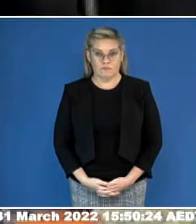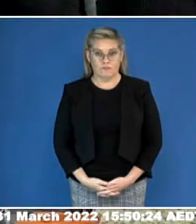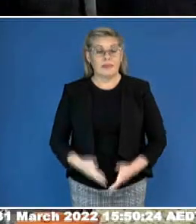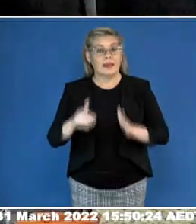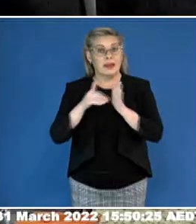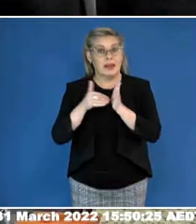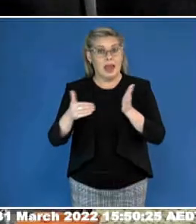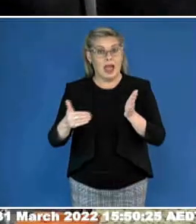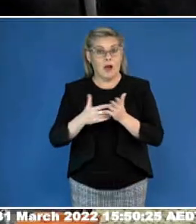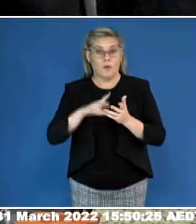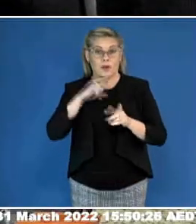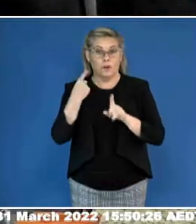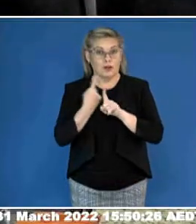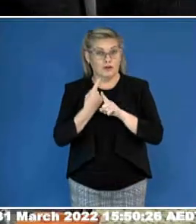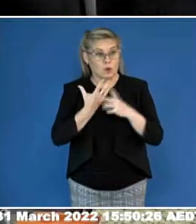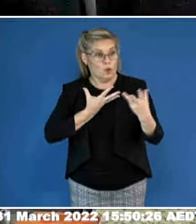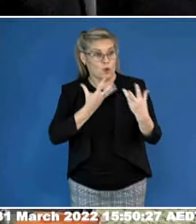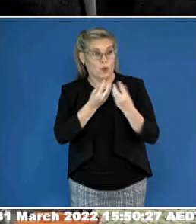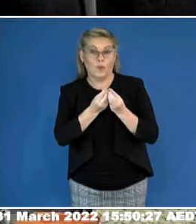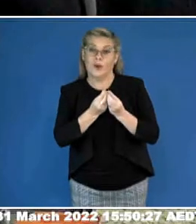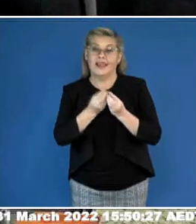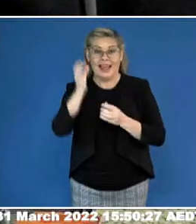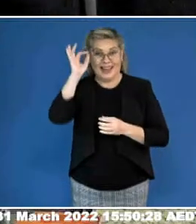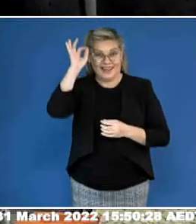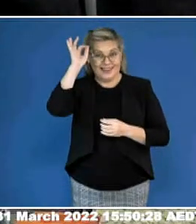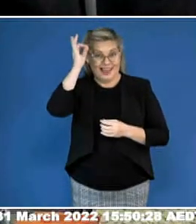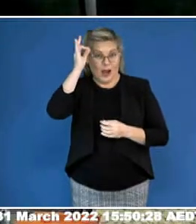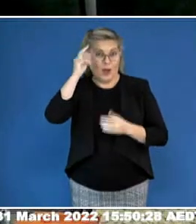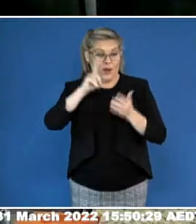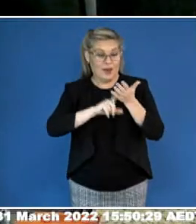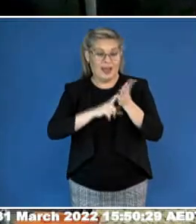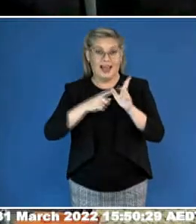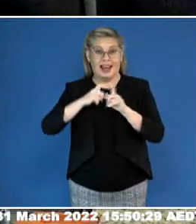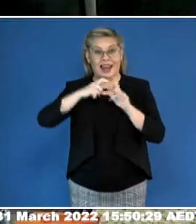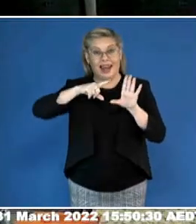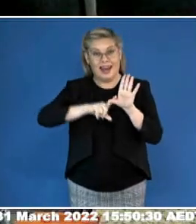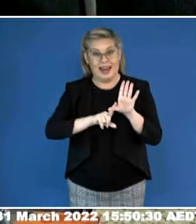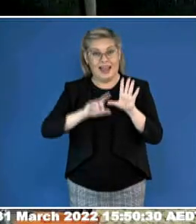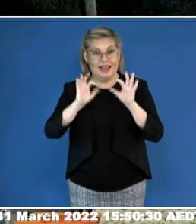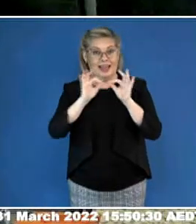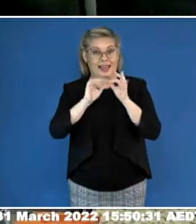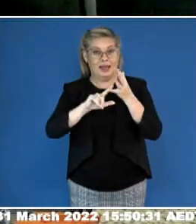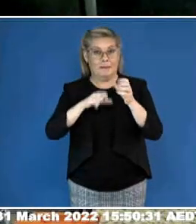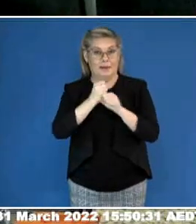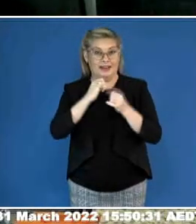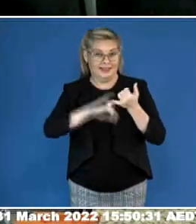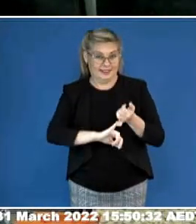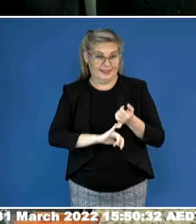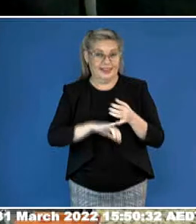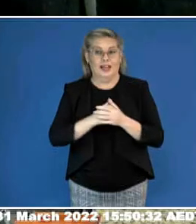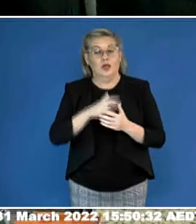You can see on the screen in yellow is Katie Koullas, who is the founder and CEO of Yellow